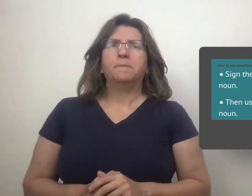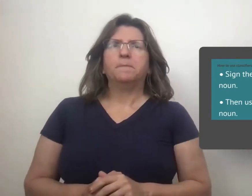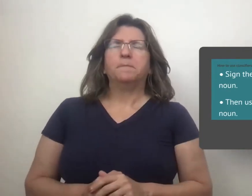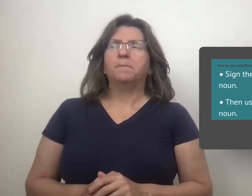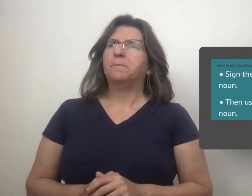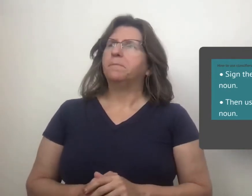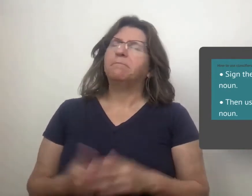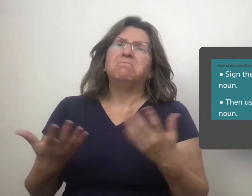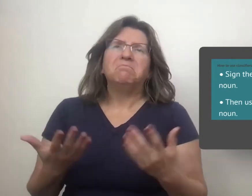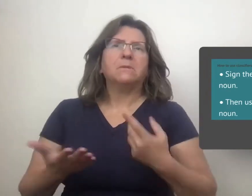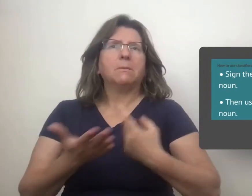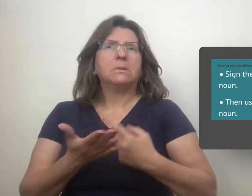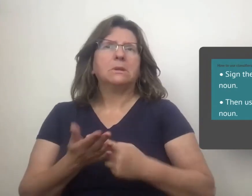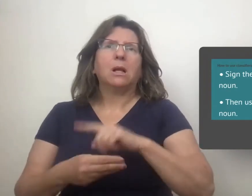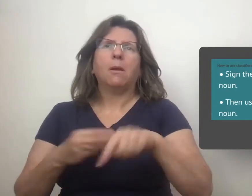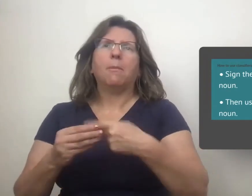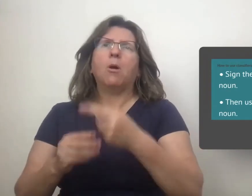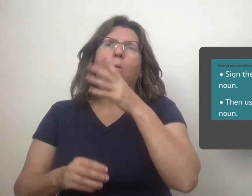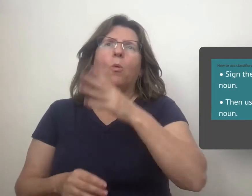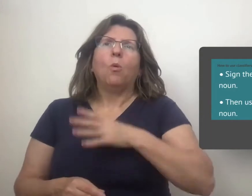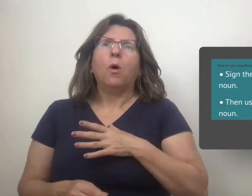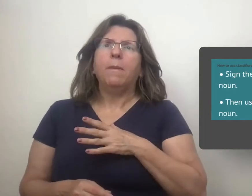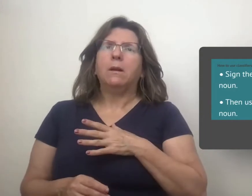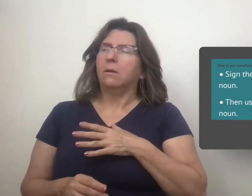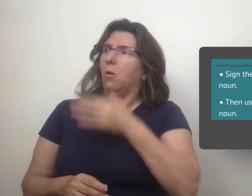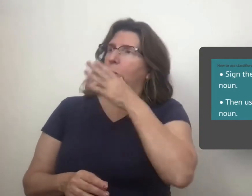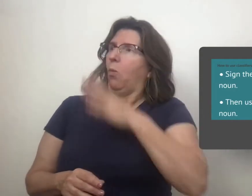You XI point to her in space. Now we'll describe her as 'thin'.